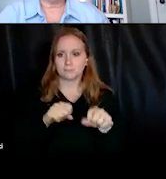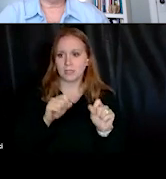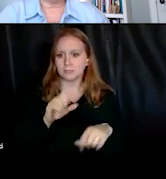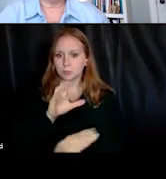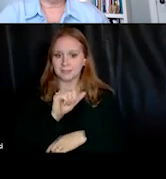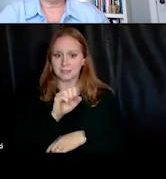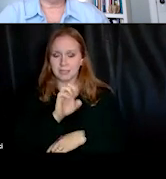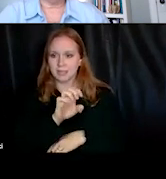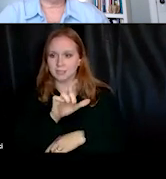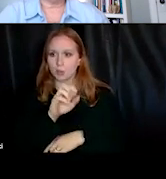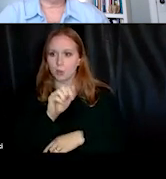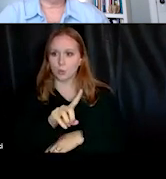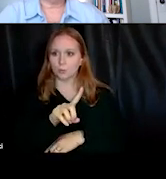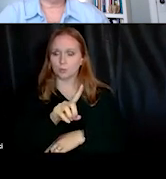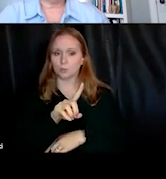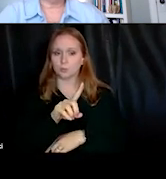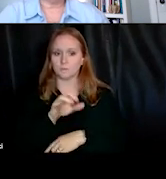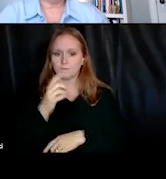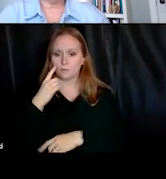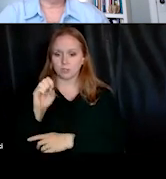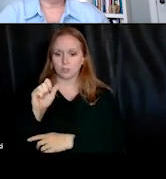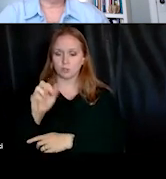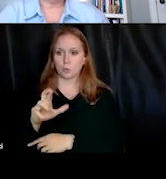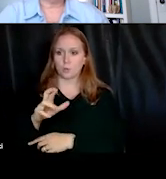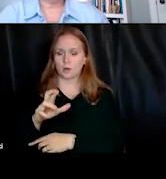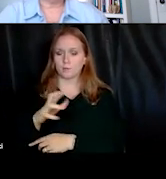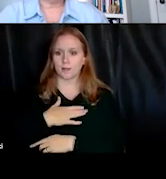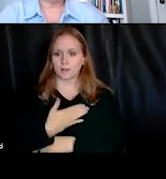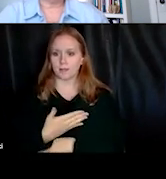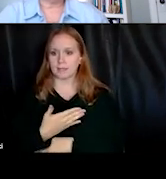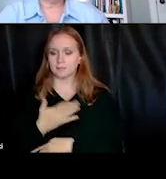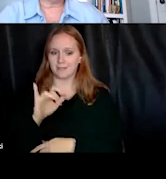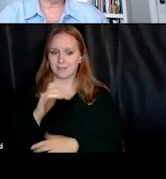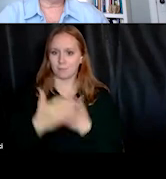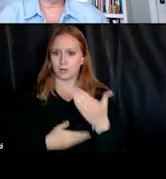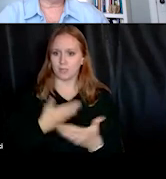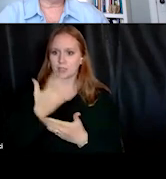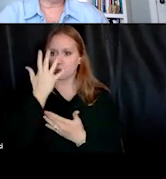for SOAR claims at any given time, and what the process might look like to connect folks